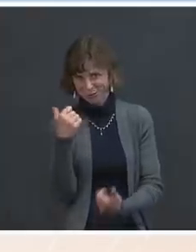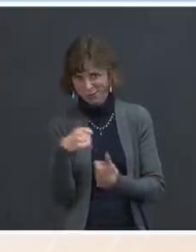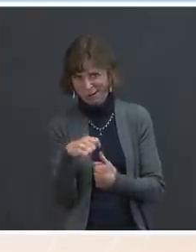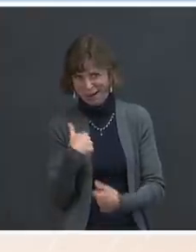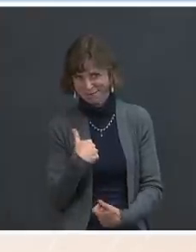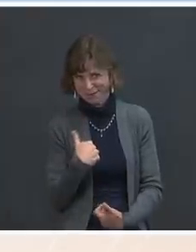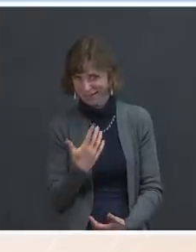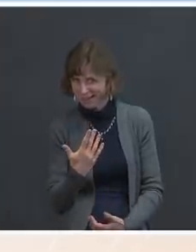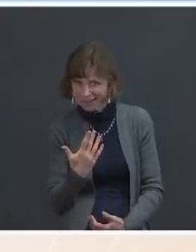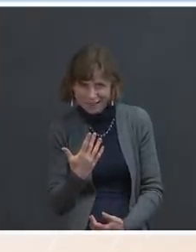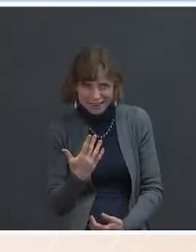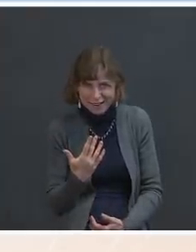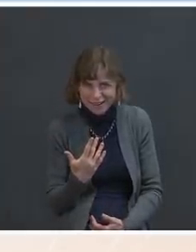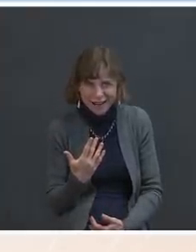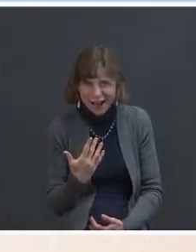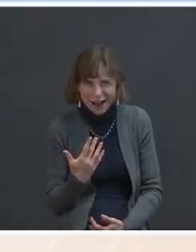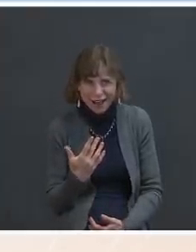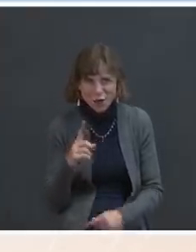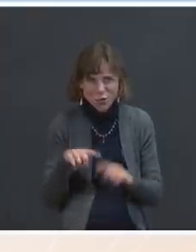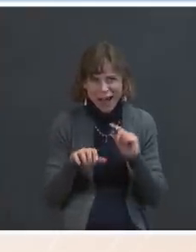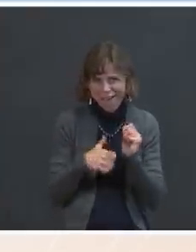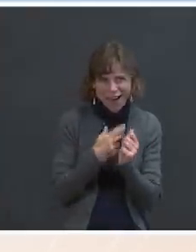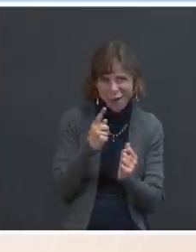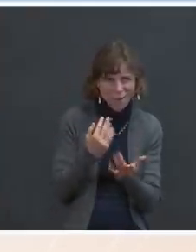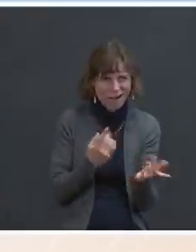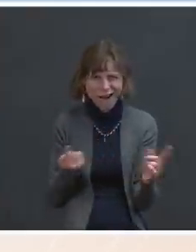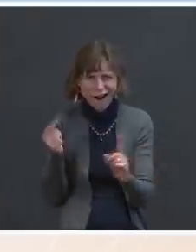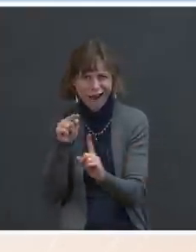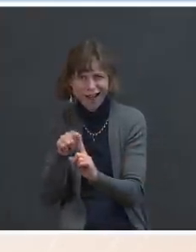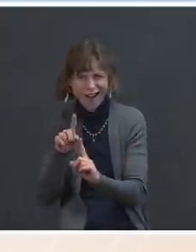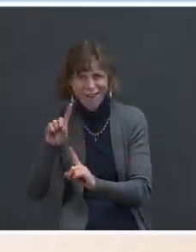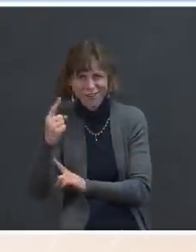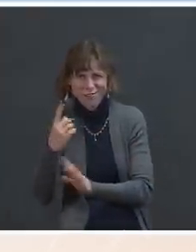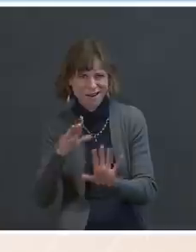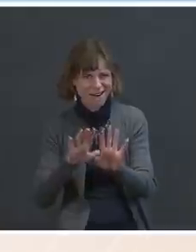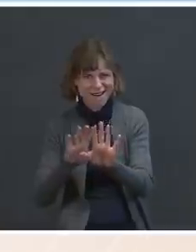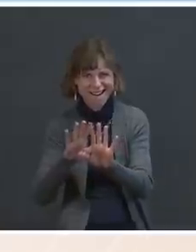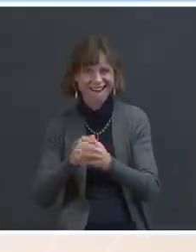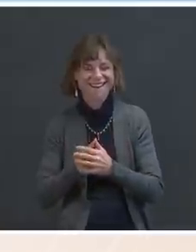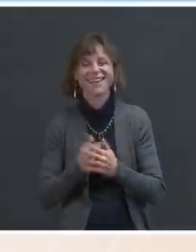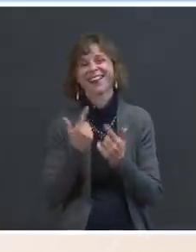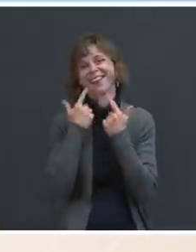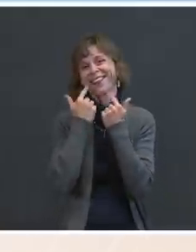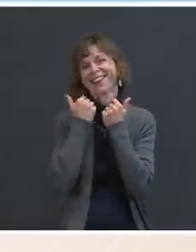Ambassador Jacobson: No, no, no, you can't follow up. You have to go back to the first one. The Press: I can't follow up on it? Will you -- I mean, are you saying explicitly